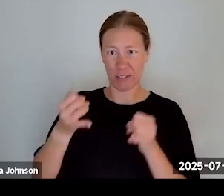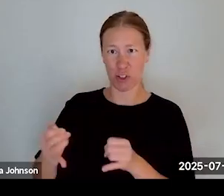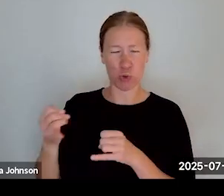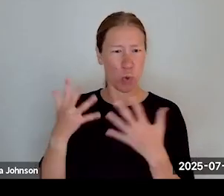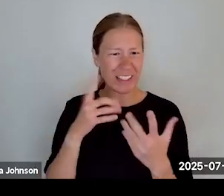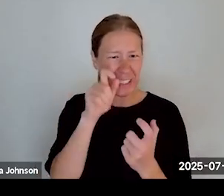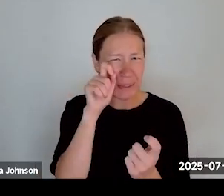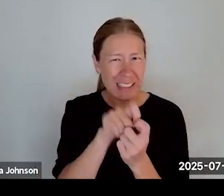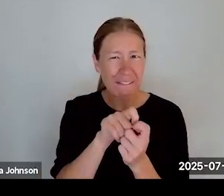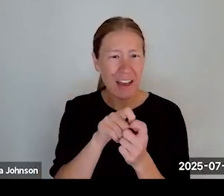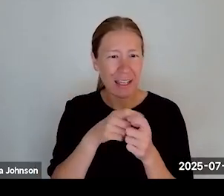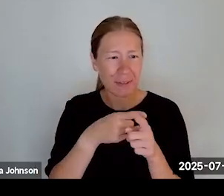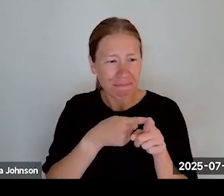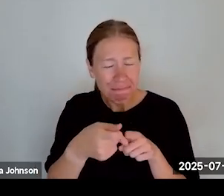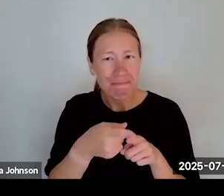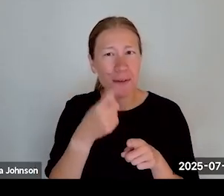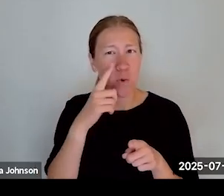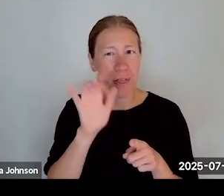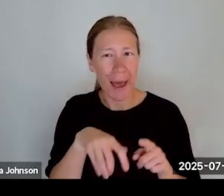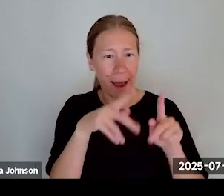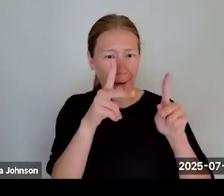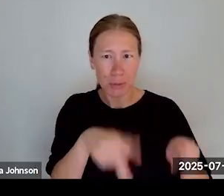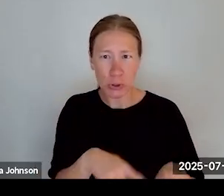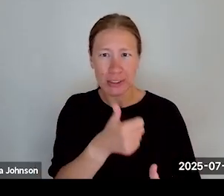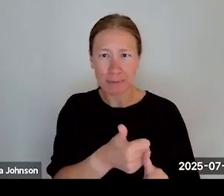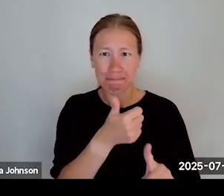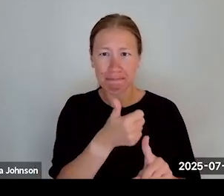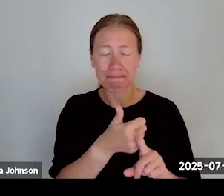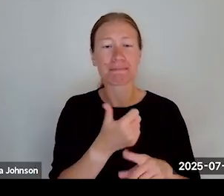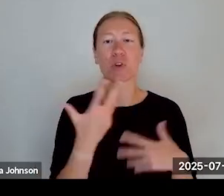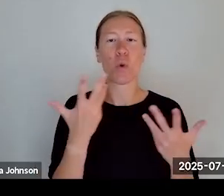the individual is facing, what are the functions essential to the job.